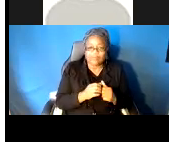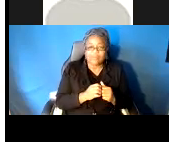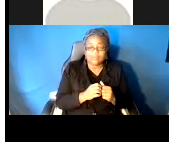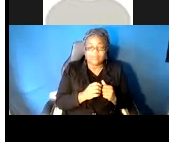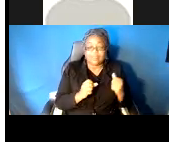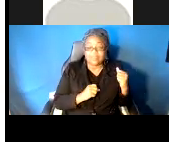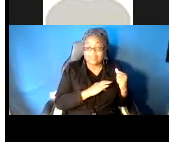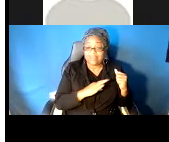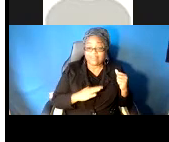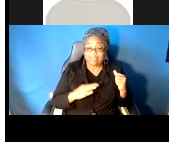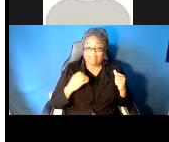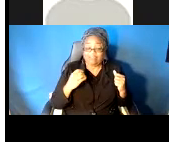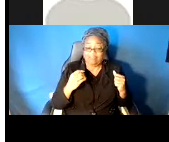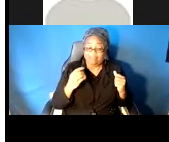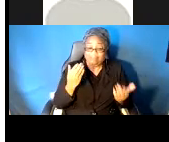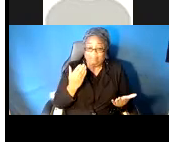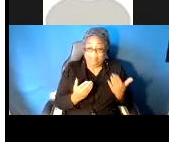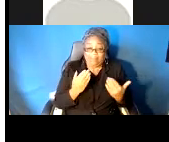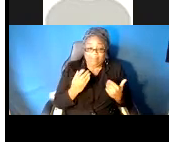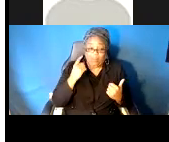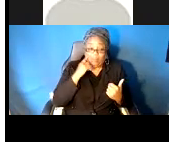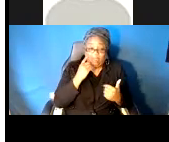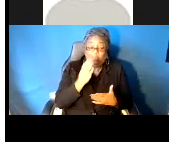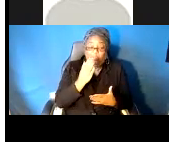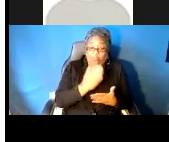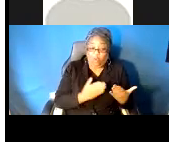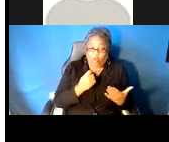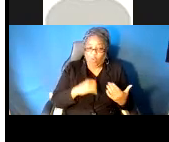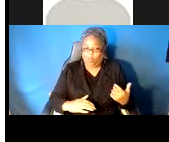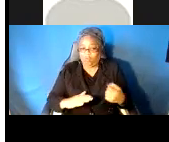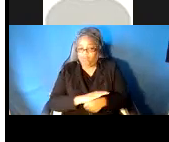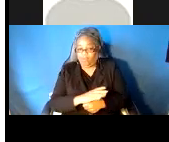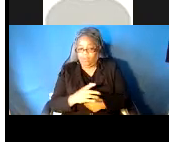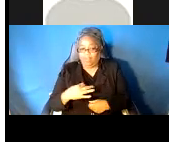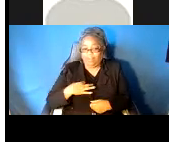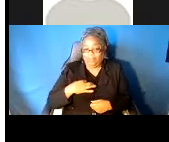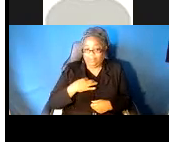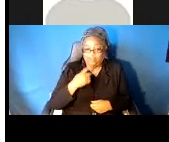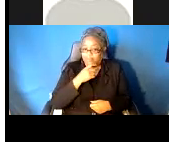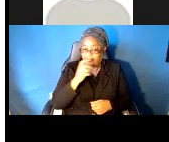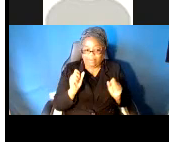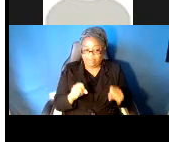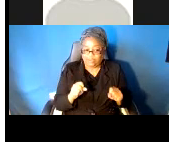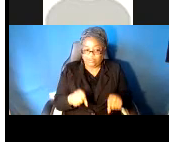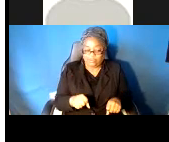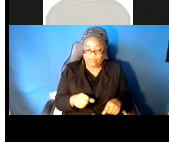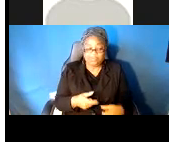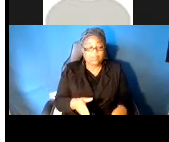or the entire application ineligible. And please pay attention to your email. We may contact you at any point